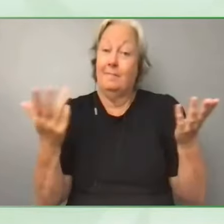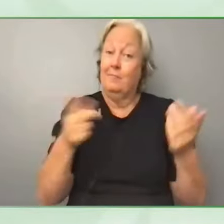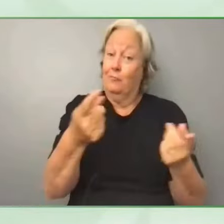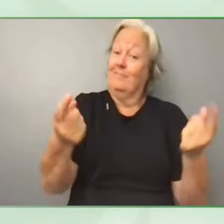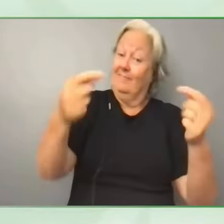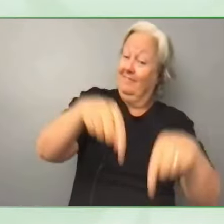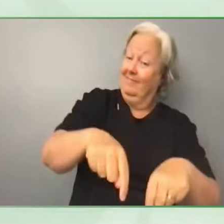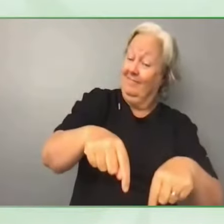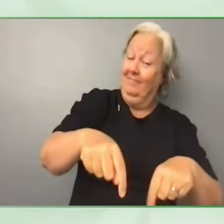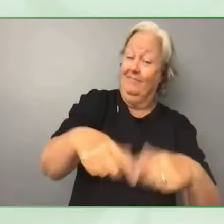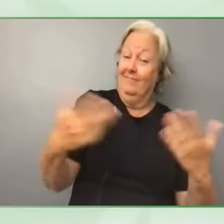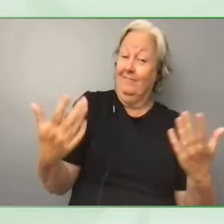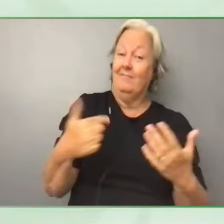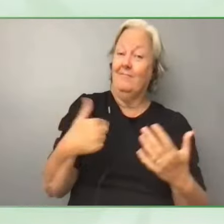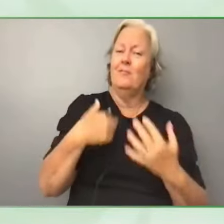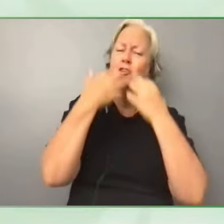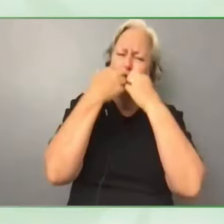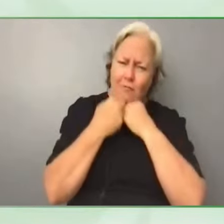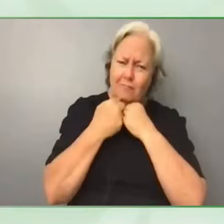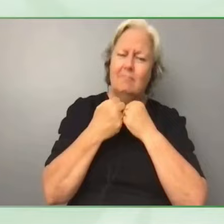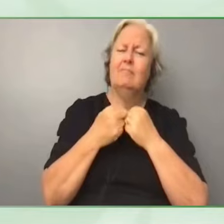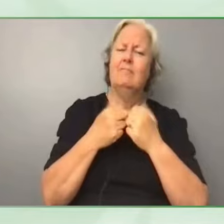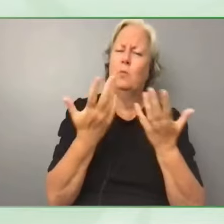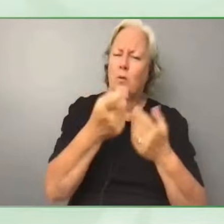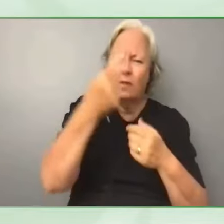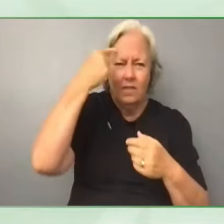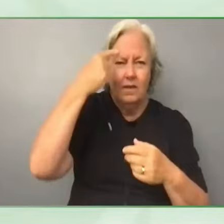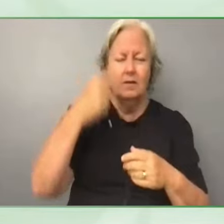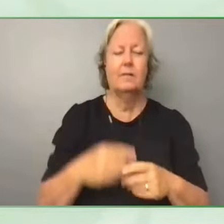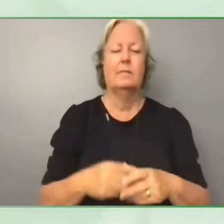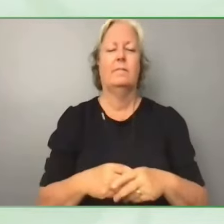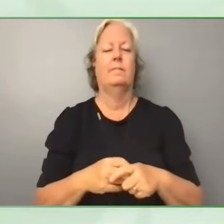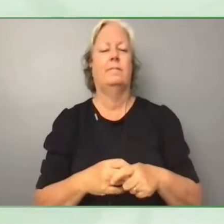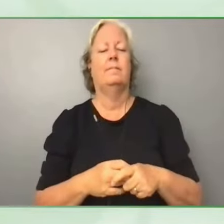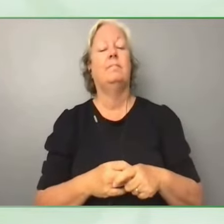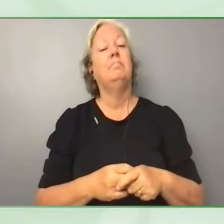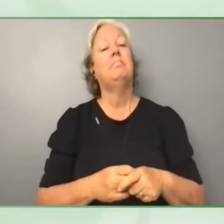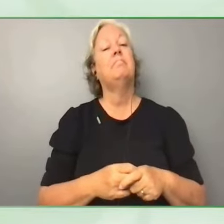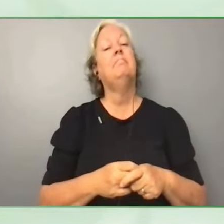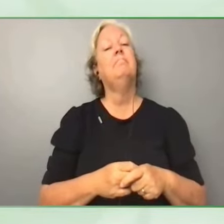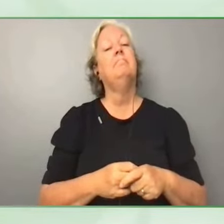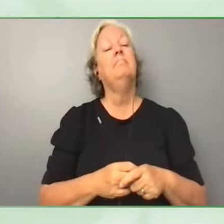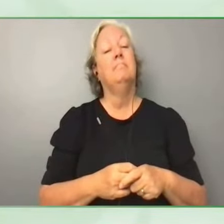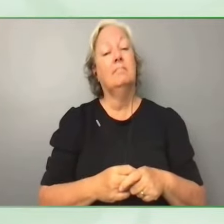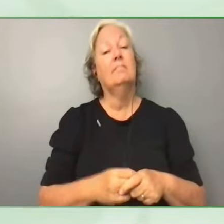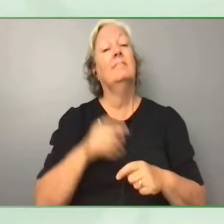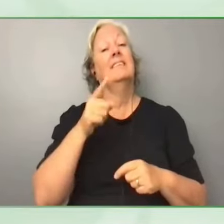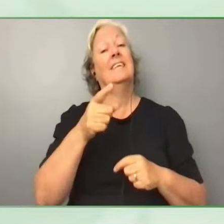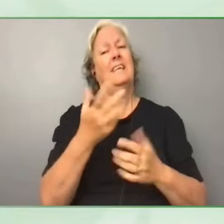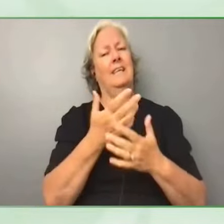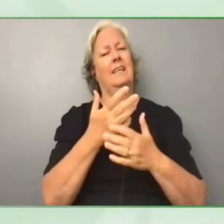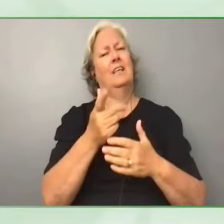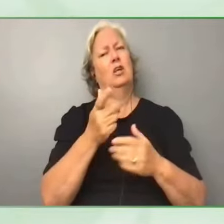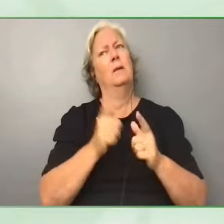OK, I believe that real game changer. By education will start.